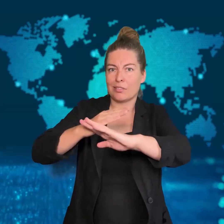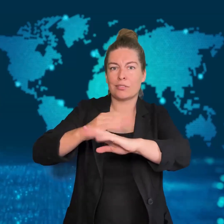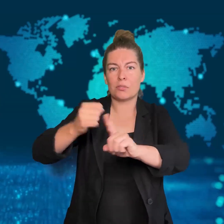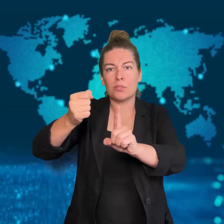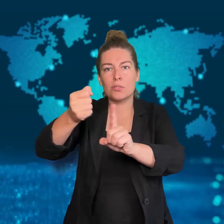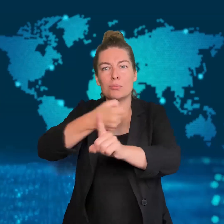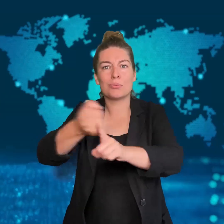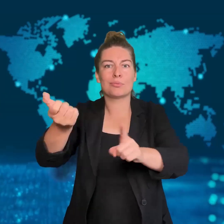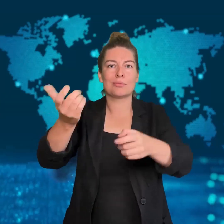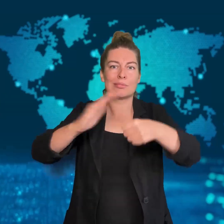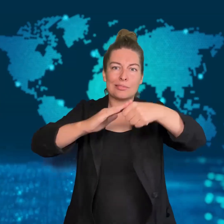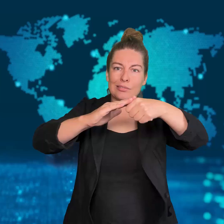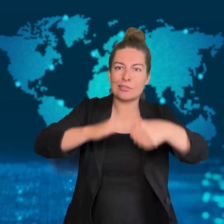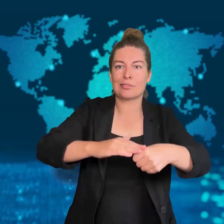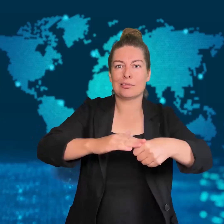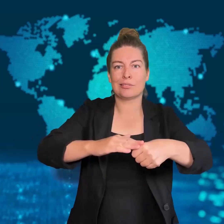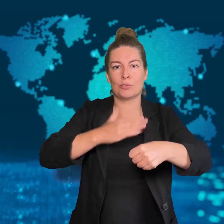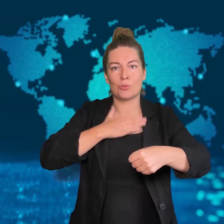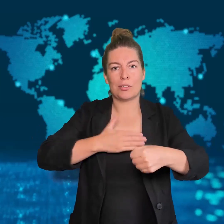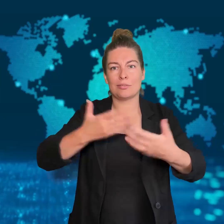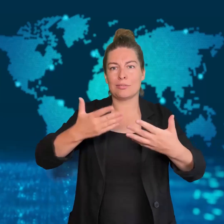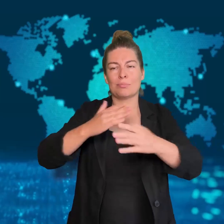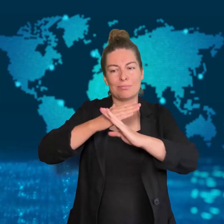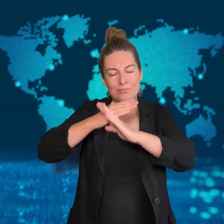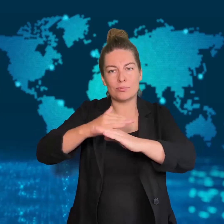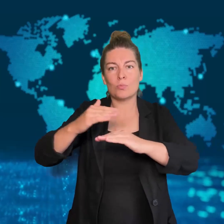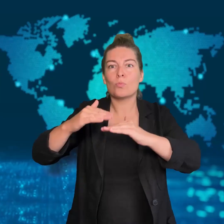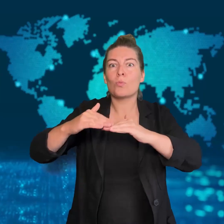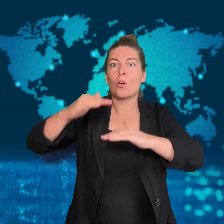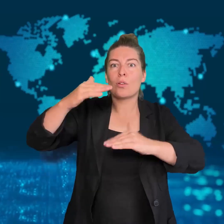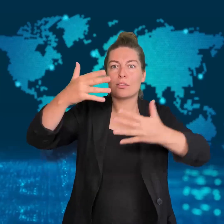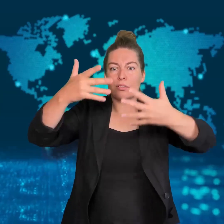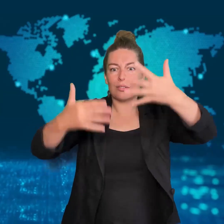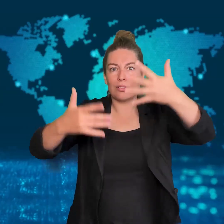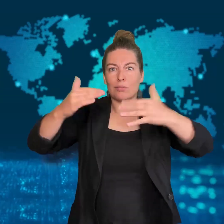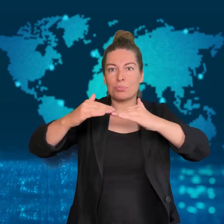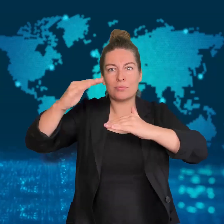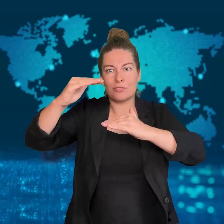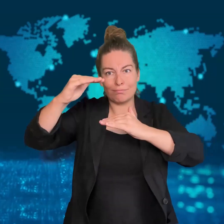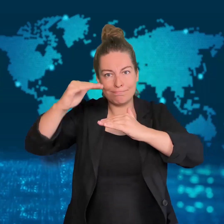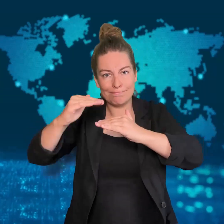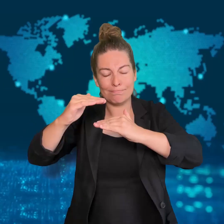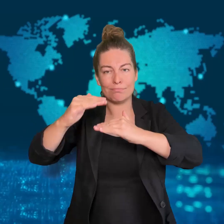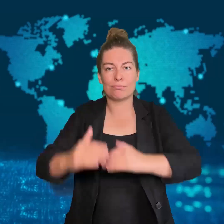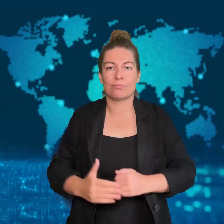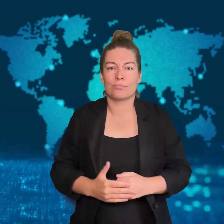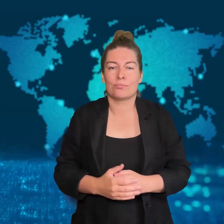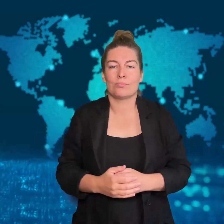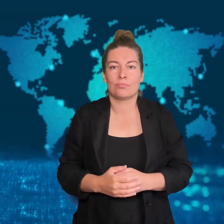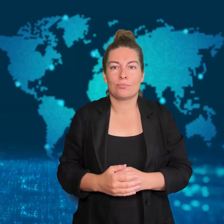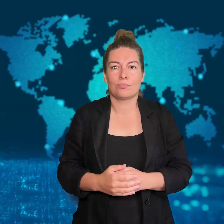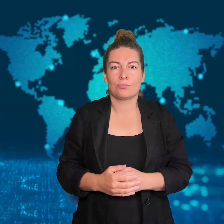the alarming number of anti-Jewish acts in Paris.